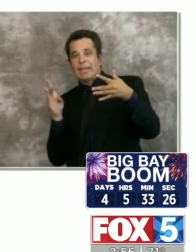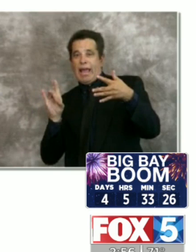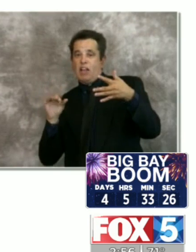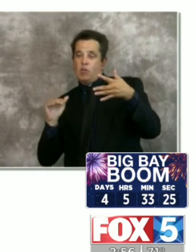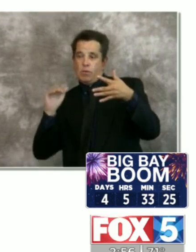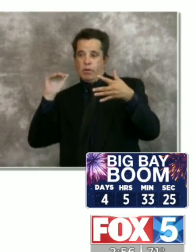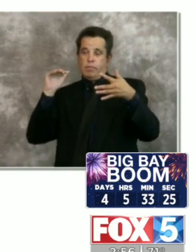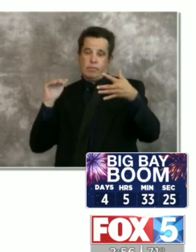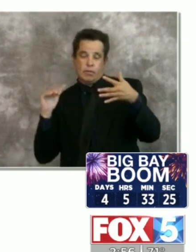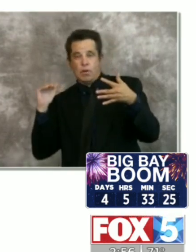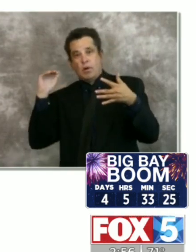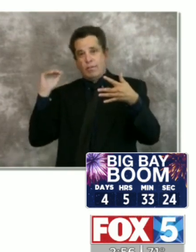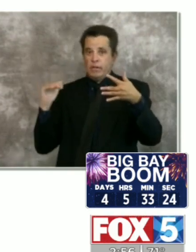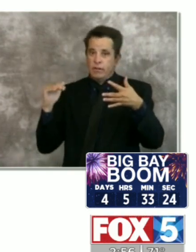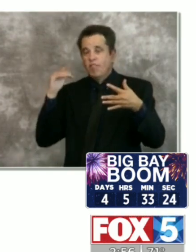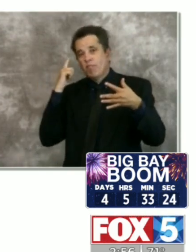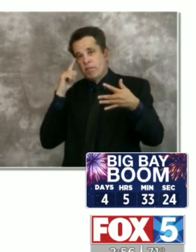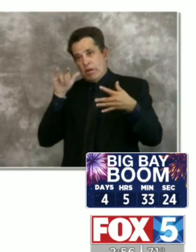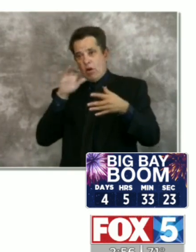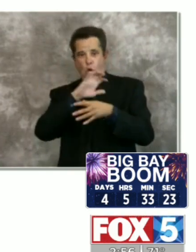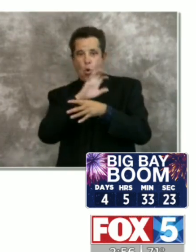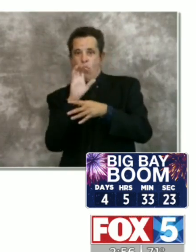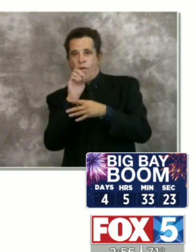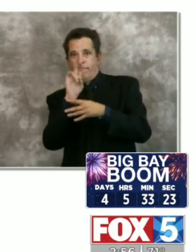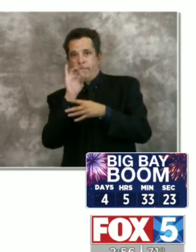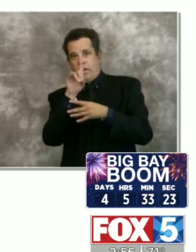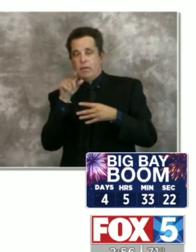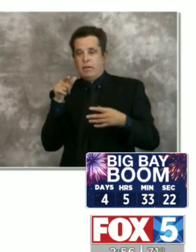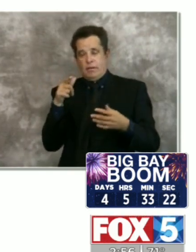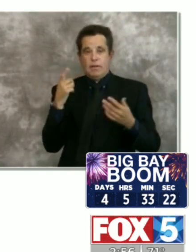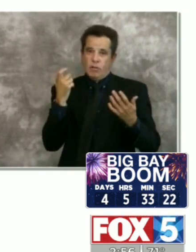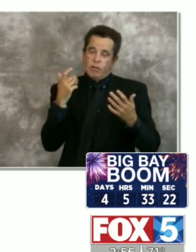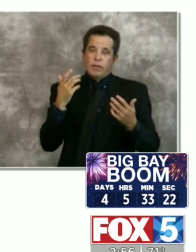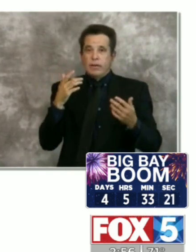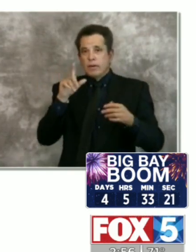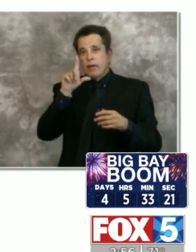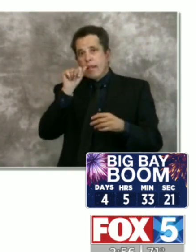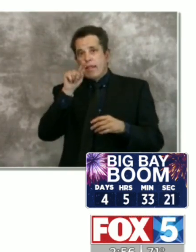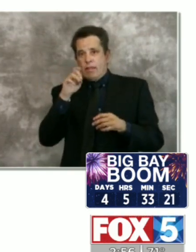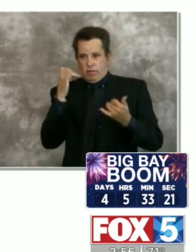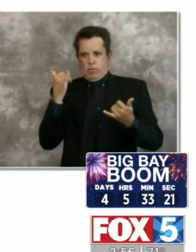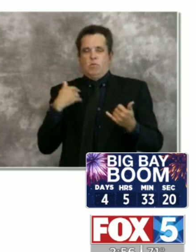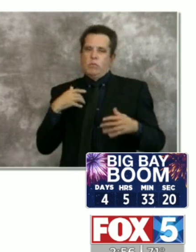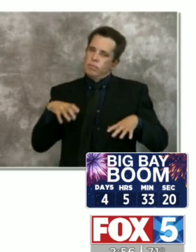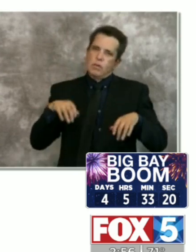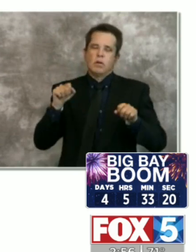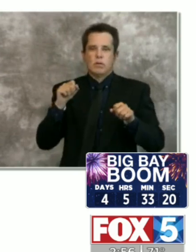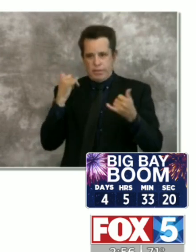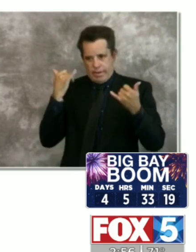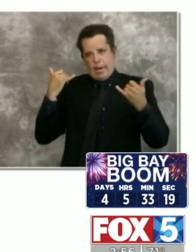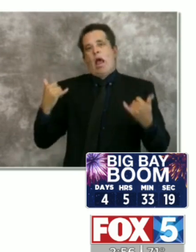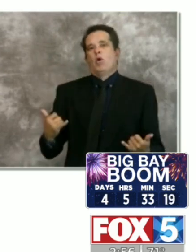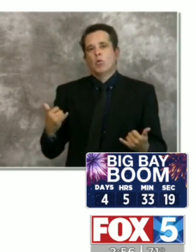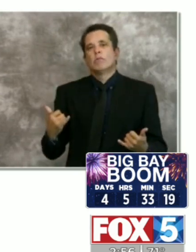THEY SHUN 68% AGAIN OUR TRIGGER 80% BY THE TIME YOU'RE SEEING SIGNIFICANT SPIKES IN